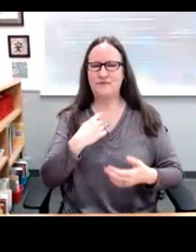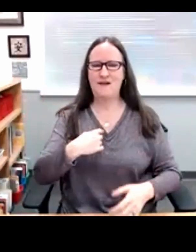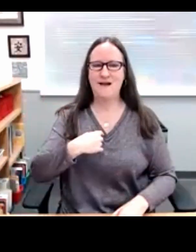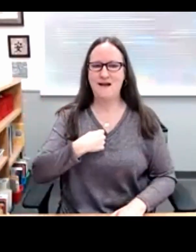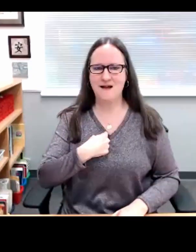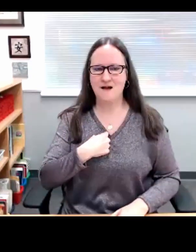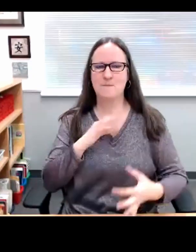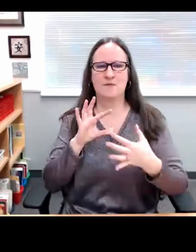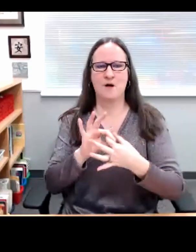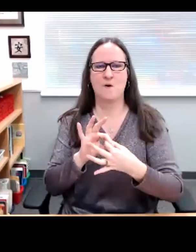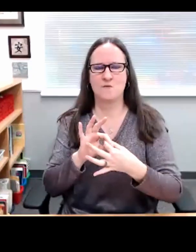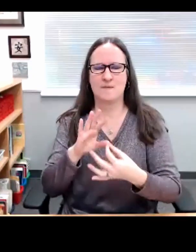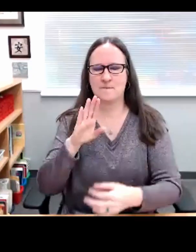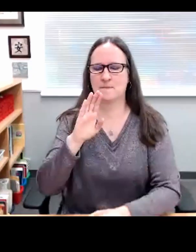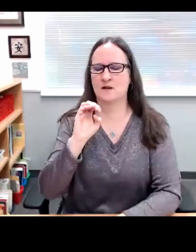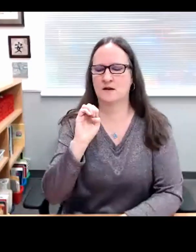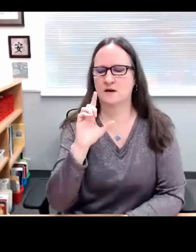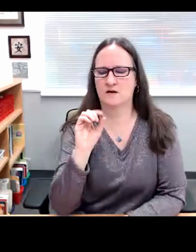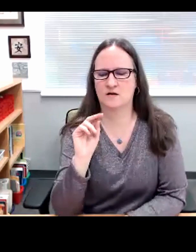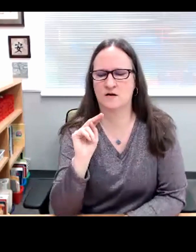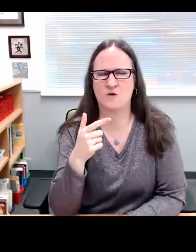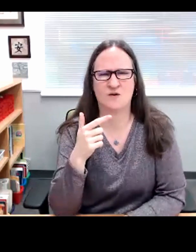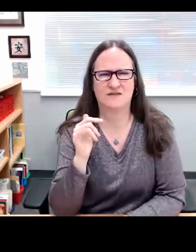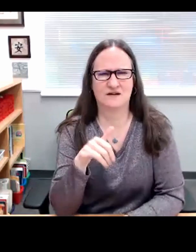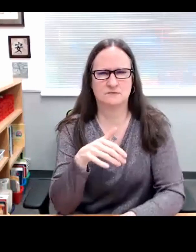So, towards the end of that video, you see how they talk about I belong.